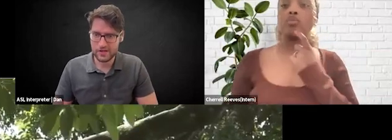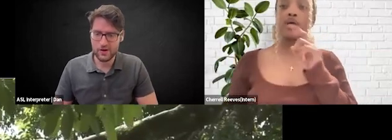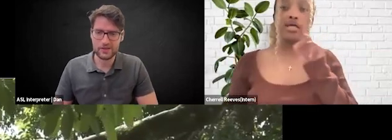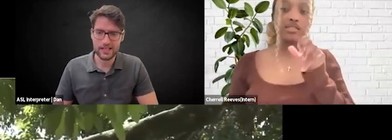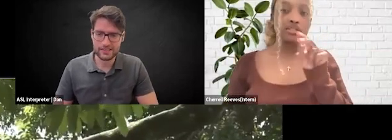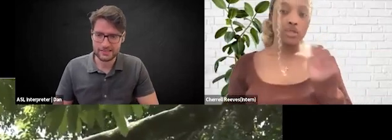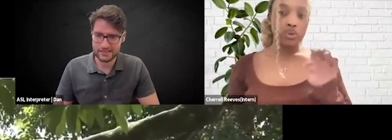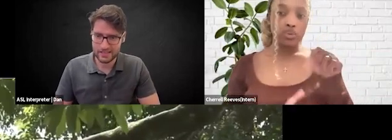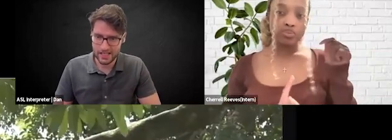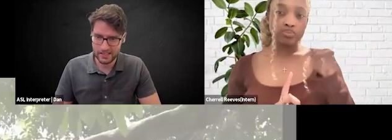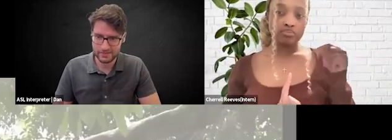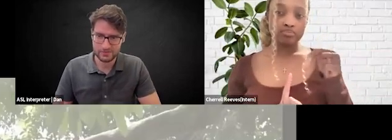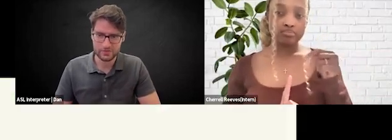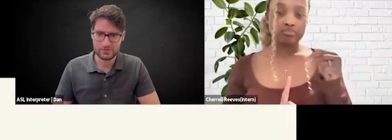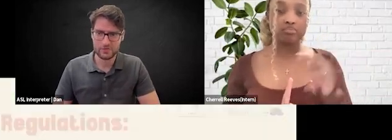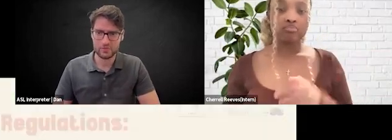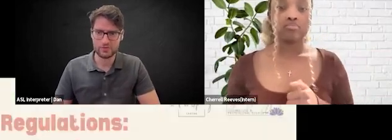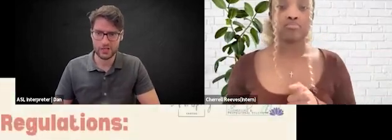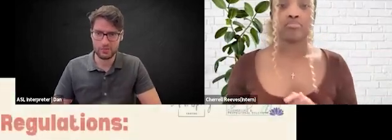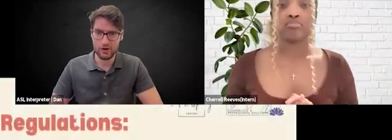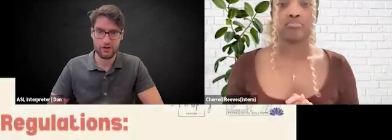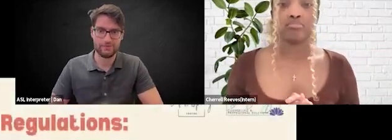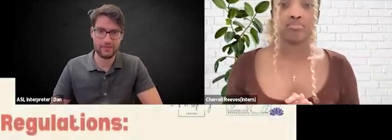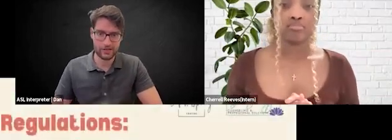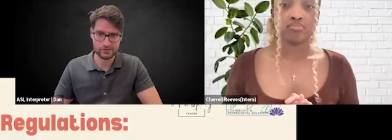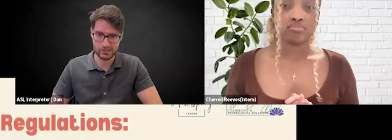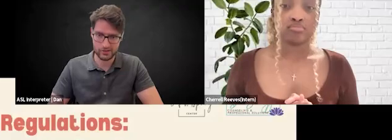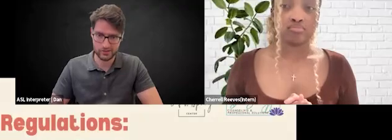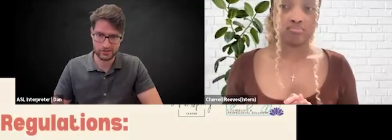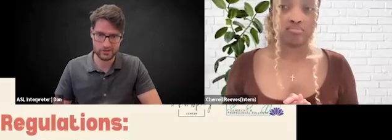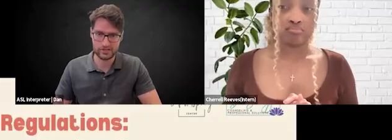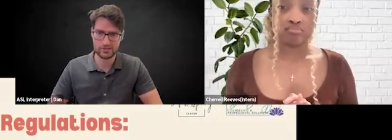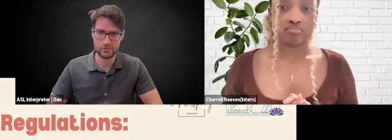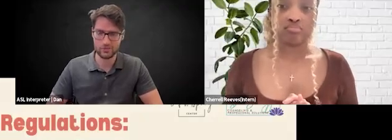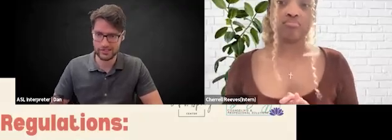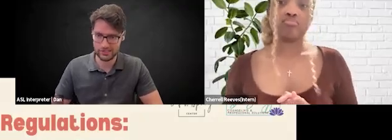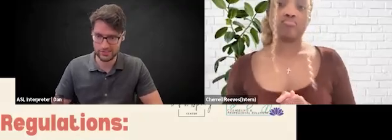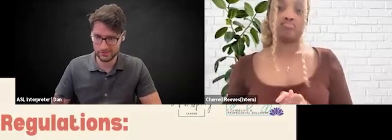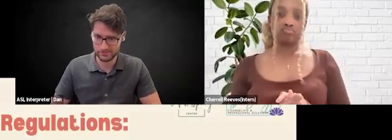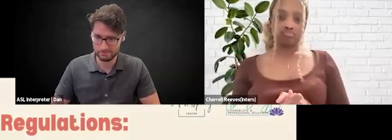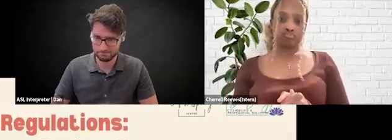So in our next slide, we'll talk about our final zone, this red zone.